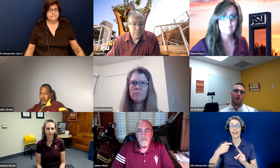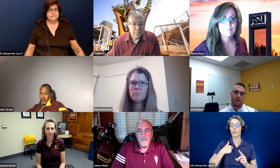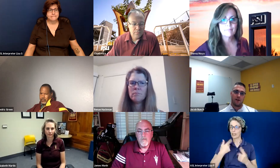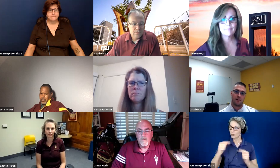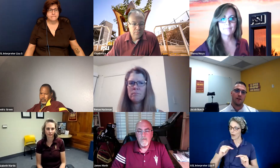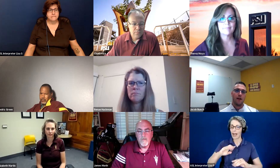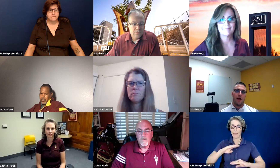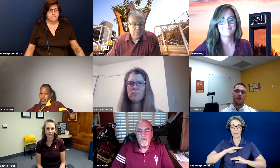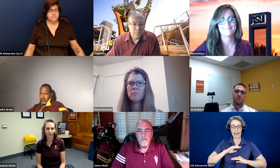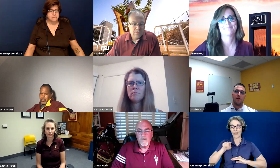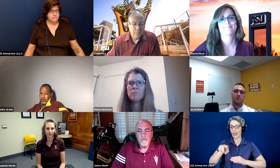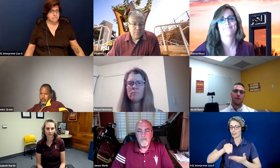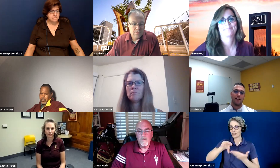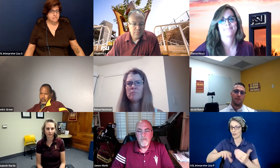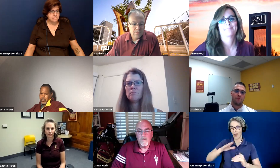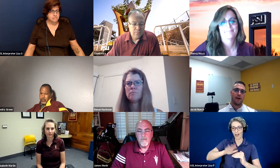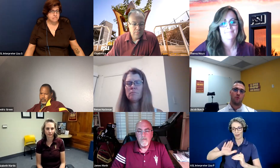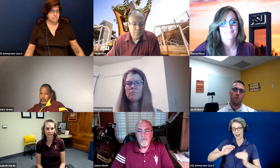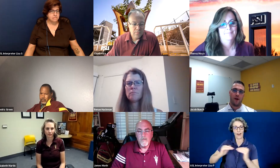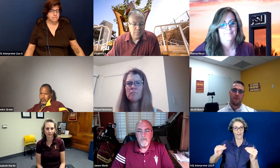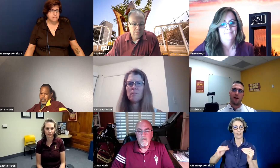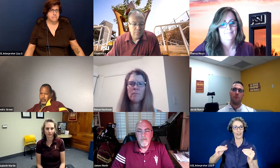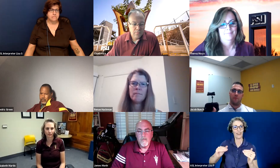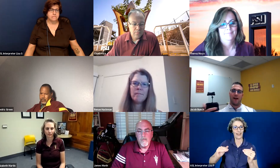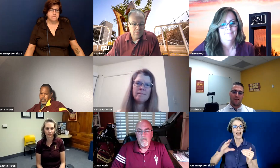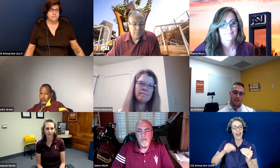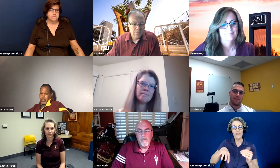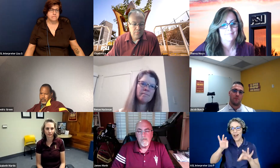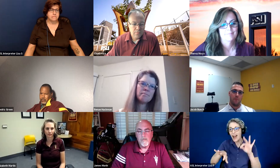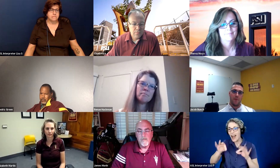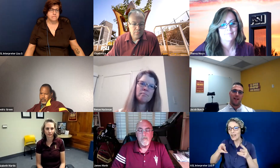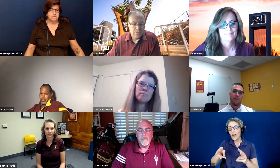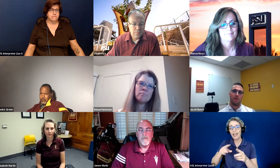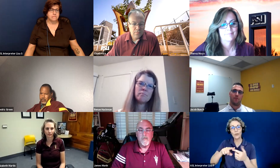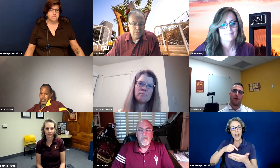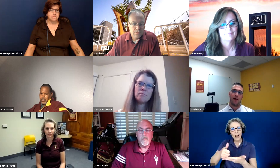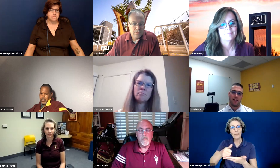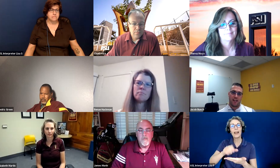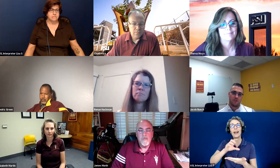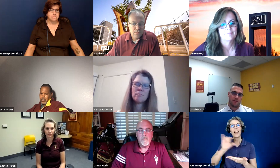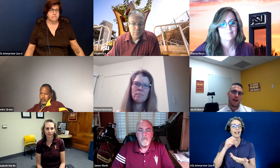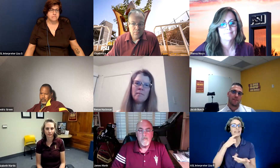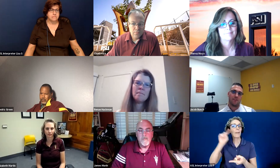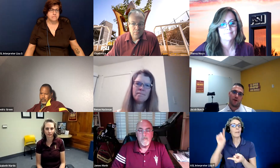where they are and find ways to help them mitigate those educational access barriers